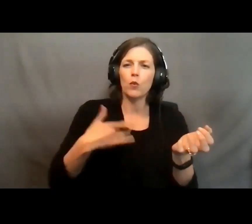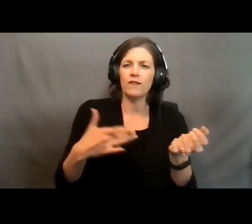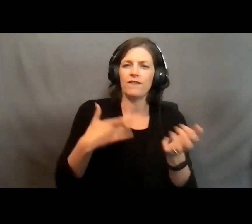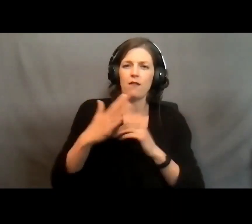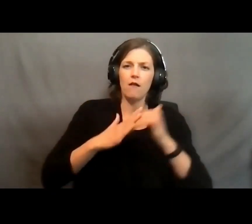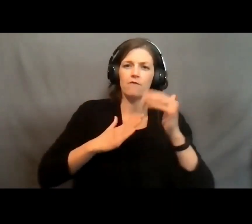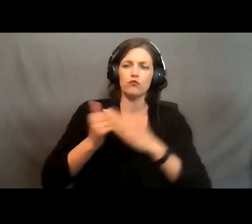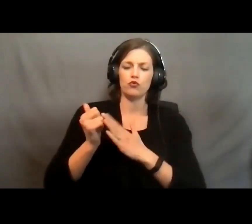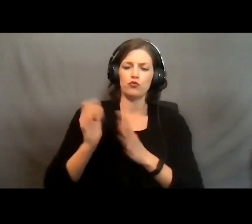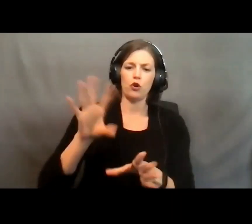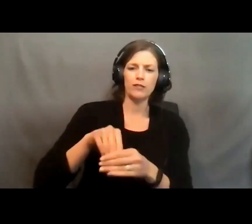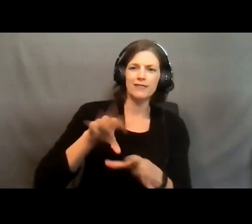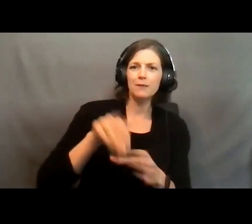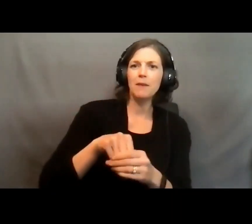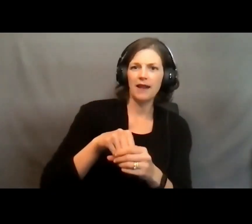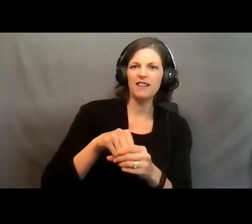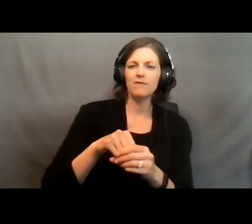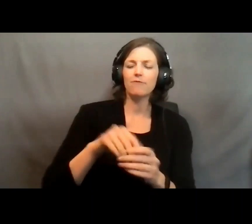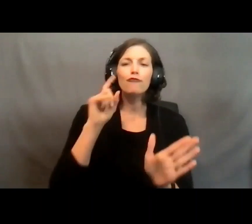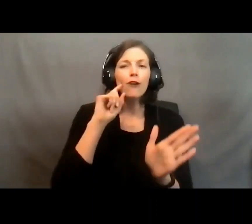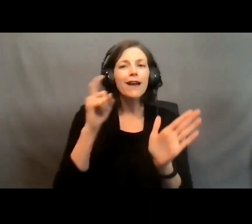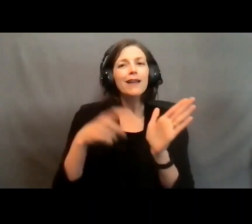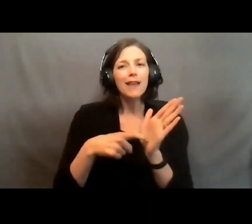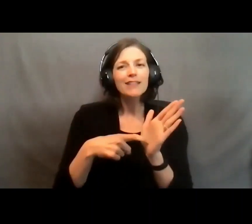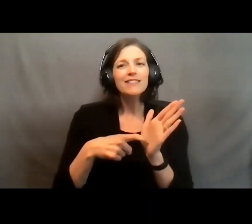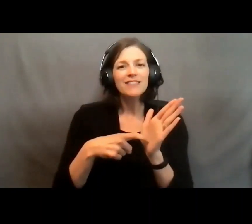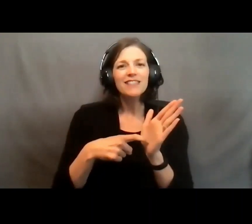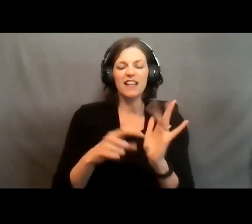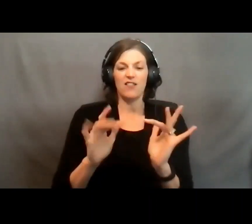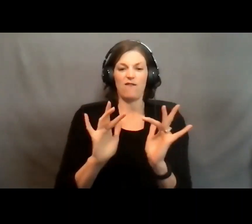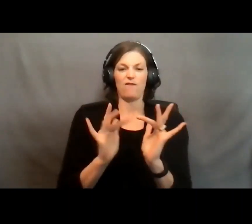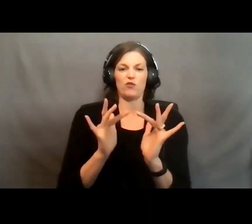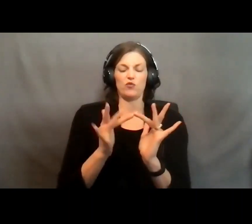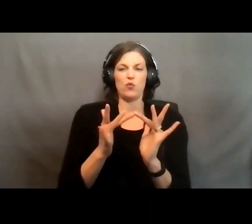13:37:16 , recognizing that the fact that it is virtual mate makes some feel